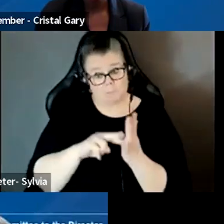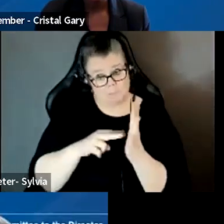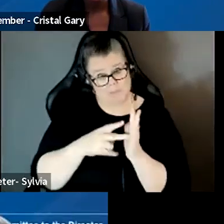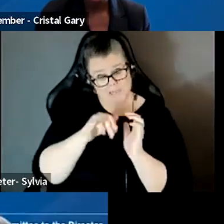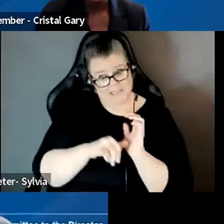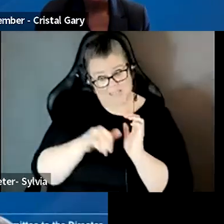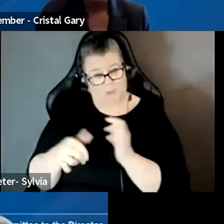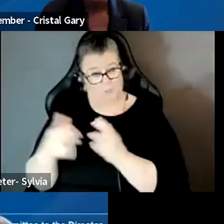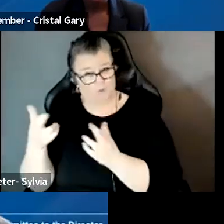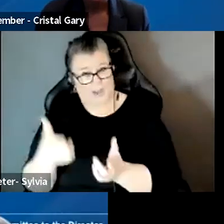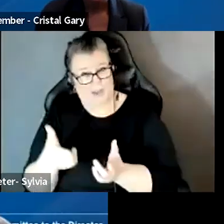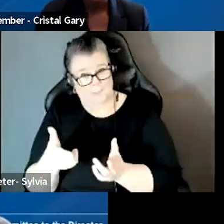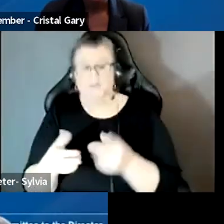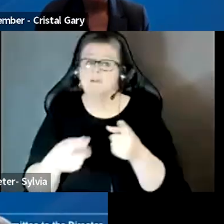Yes, those are two very good questions.